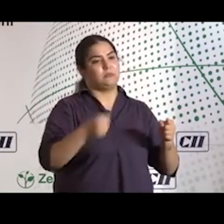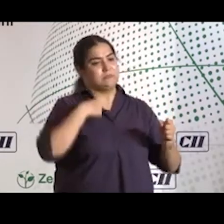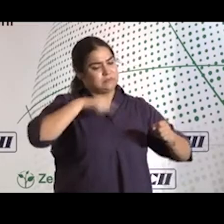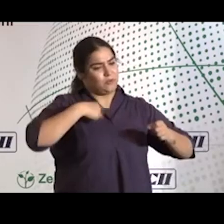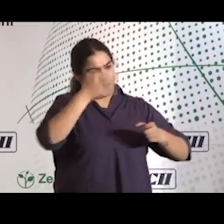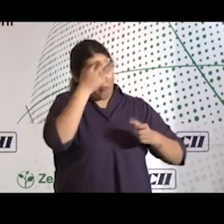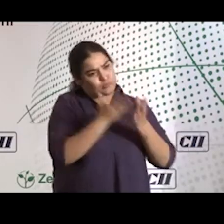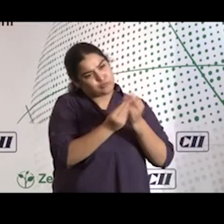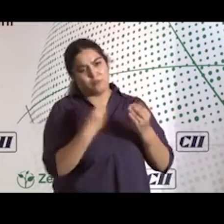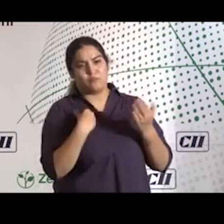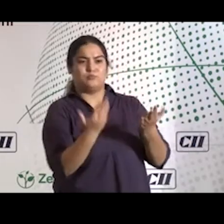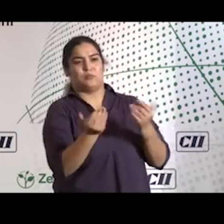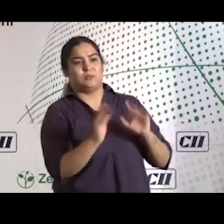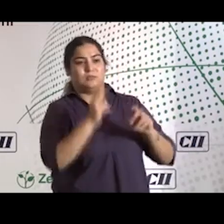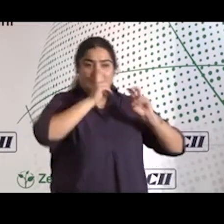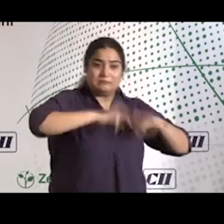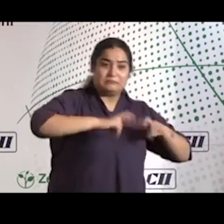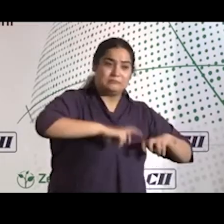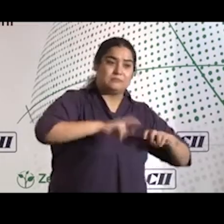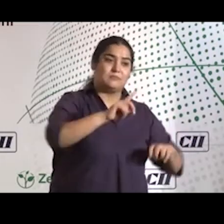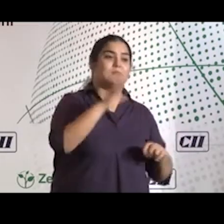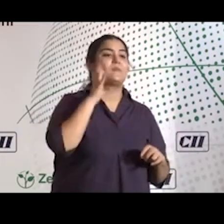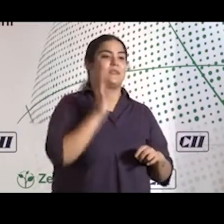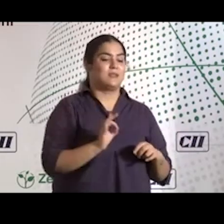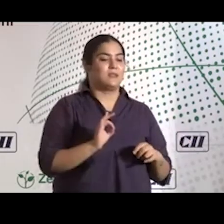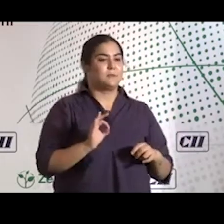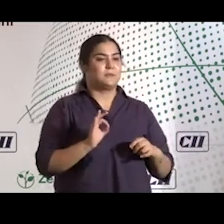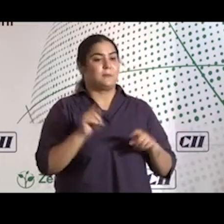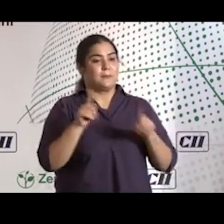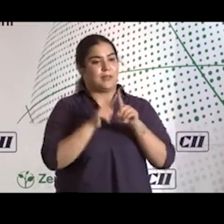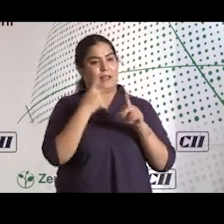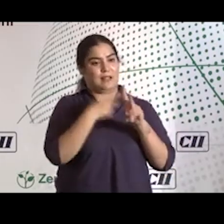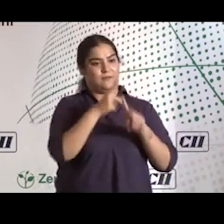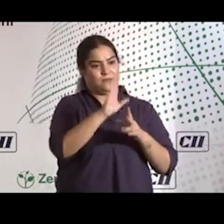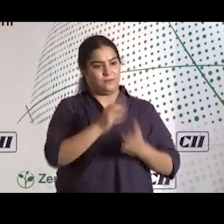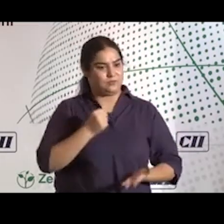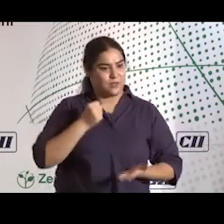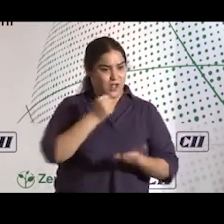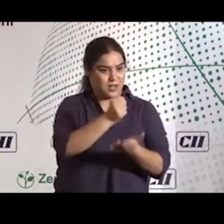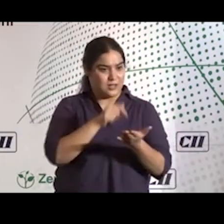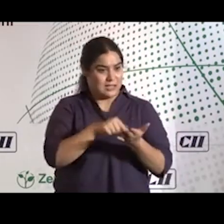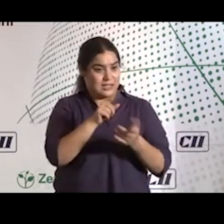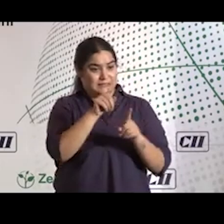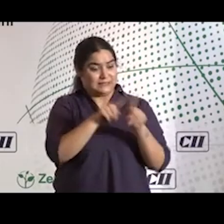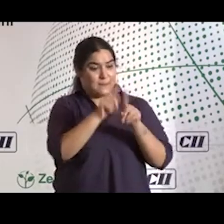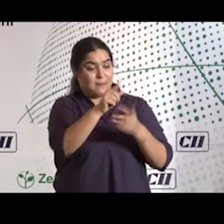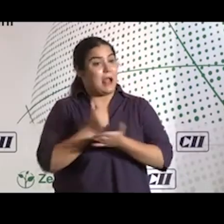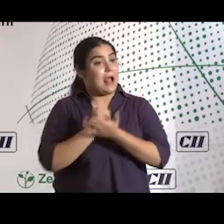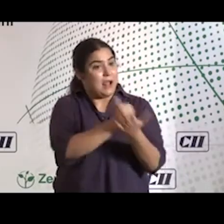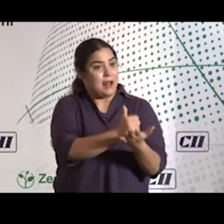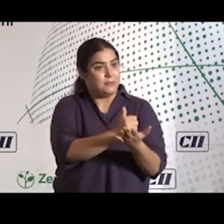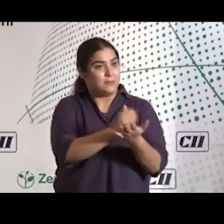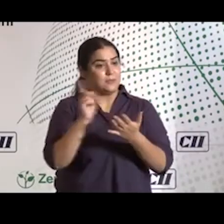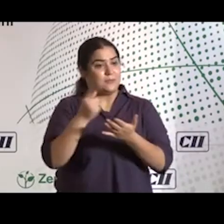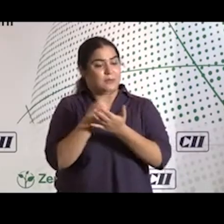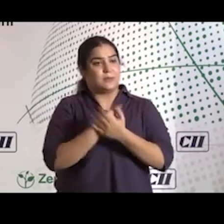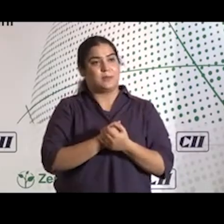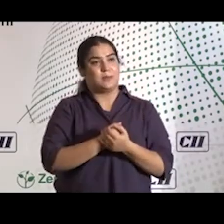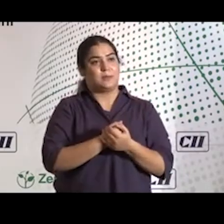If we can, through this platform, help our readers, innovators. I think a lot of people struggle because they don't know what problem to solve. I have all these amazing.